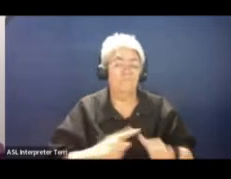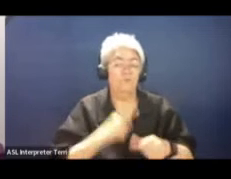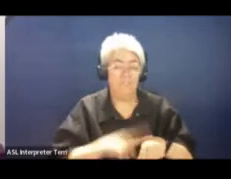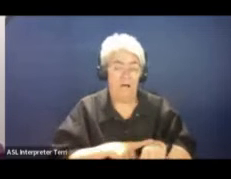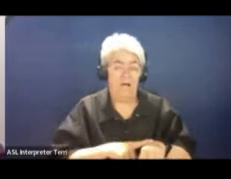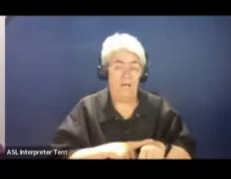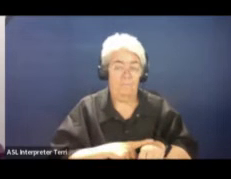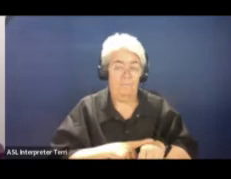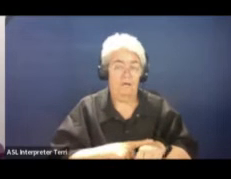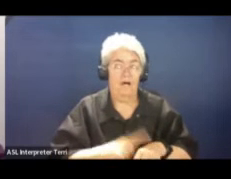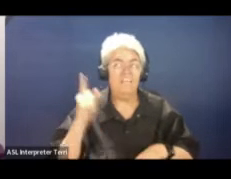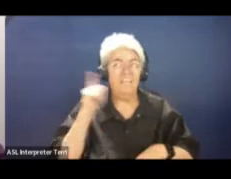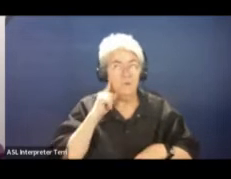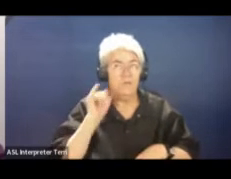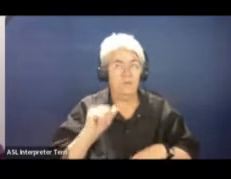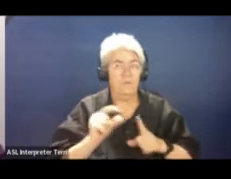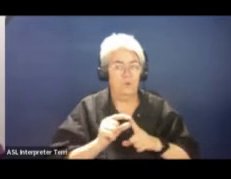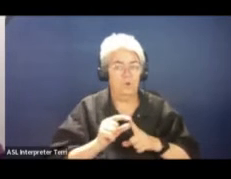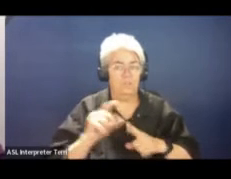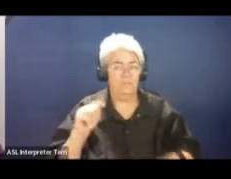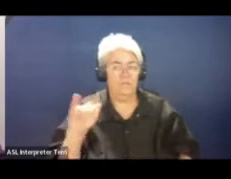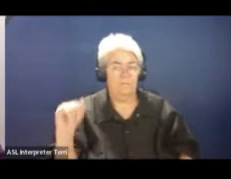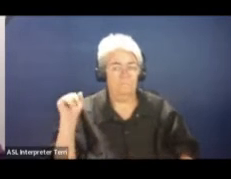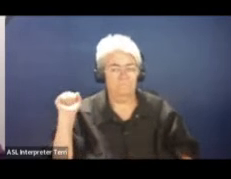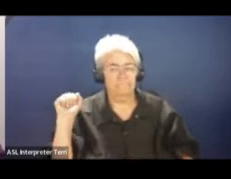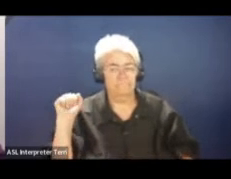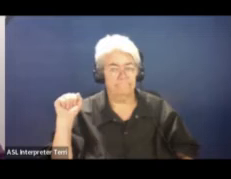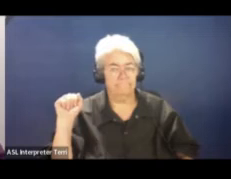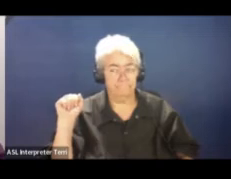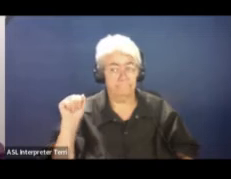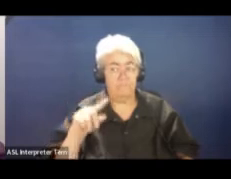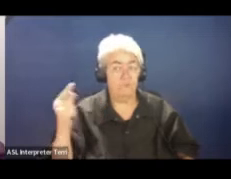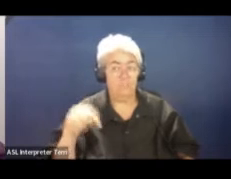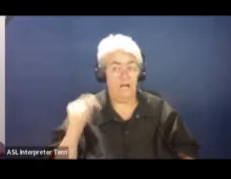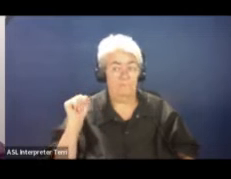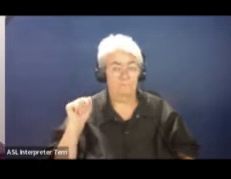even hearing and learning about brain injury. 46% of these